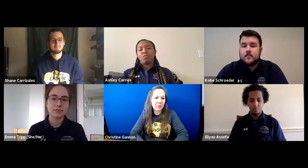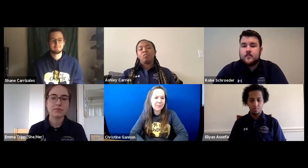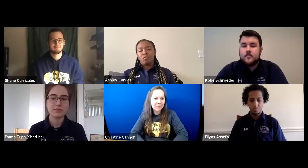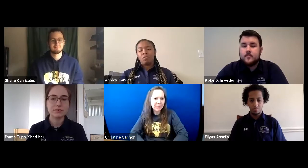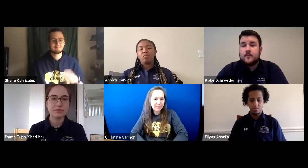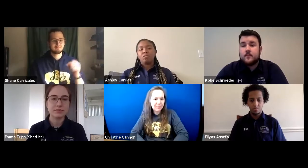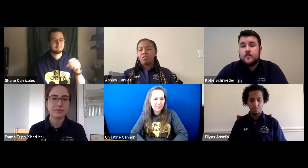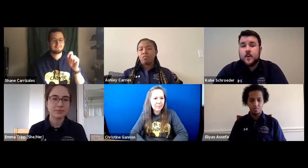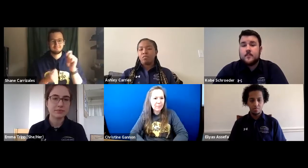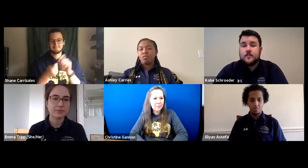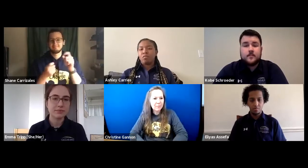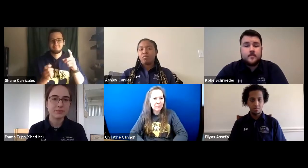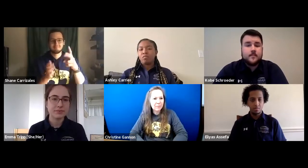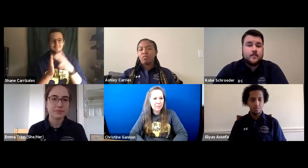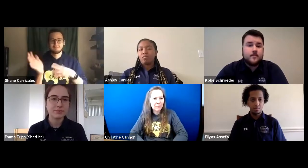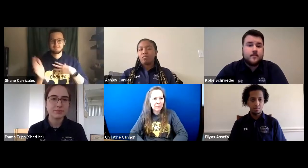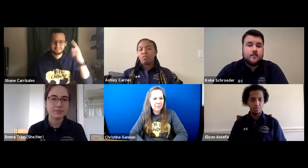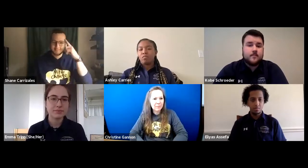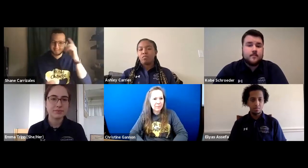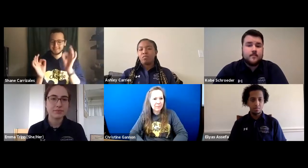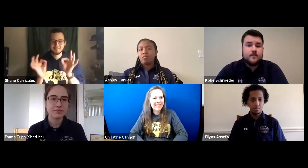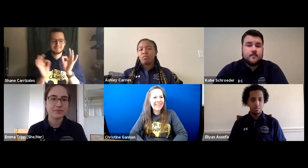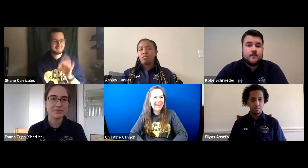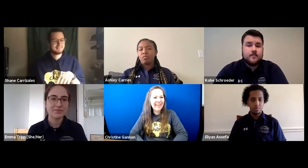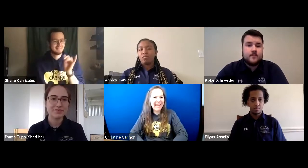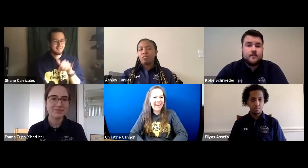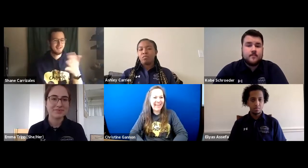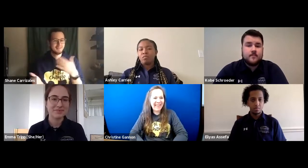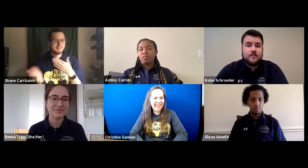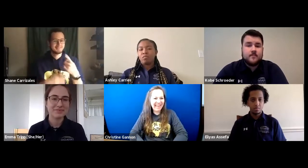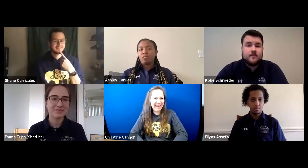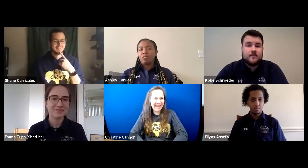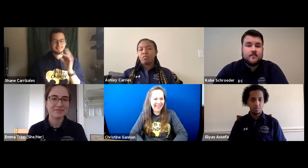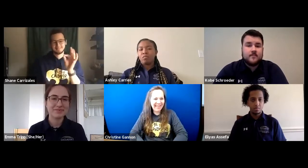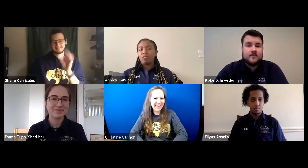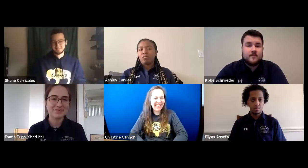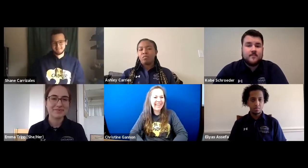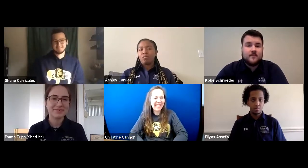>Yes, exactly. You read my mind exactly. That’s what I was going to say.